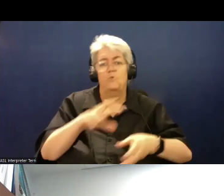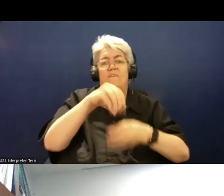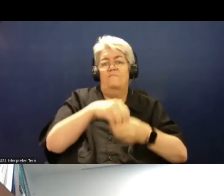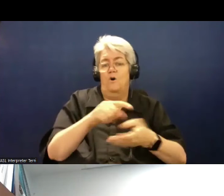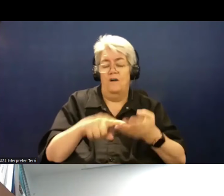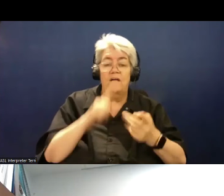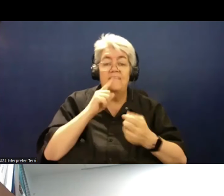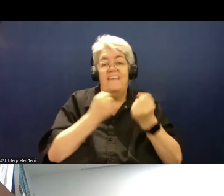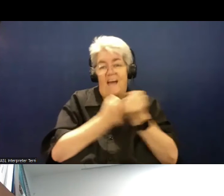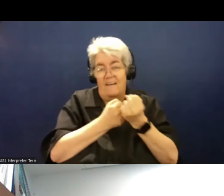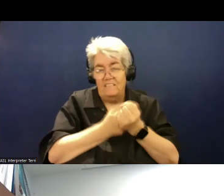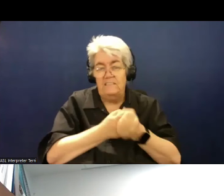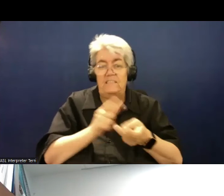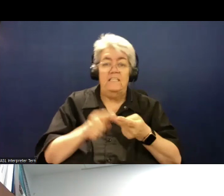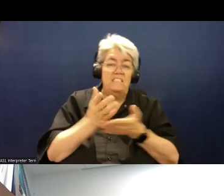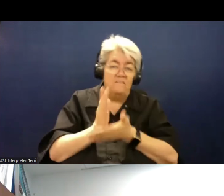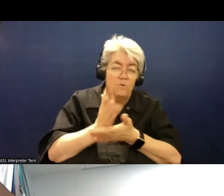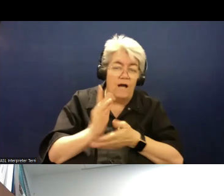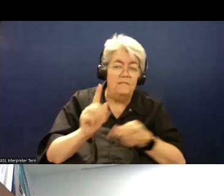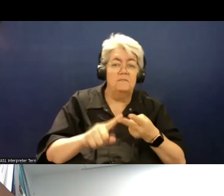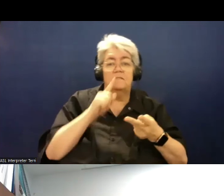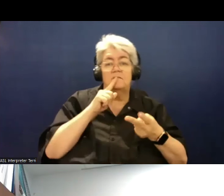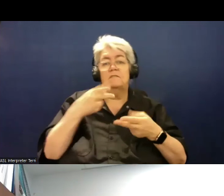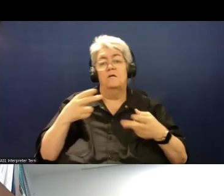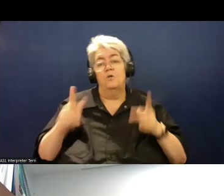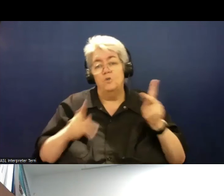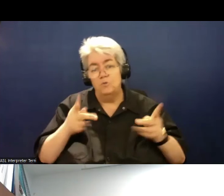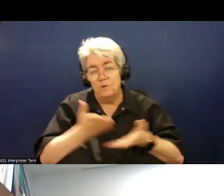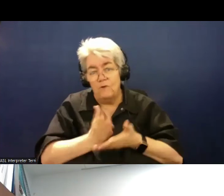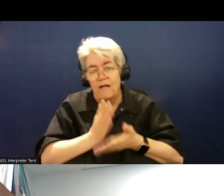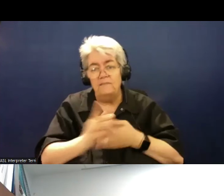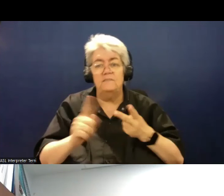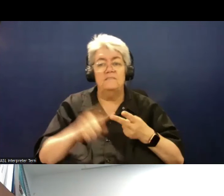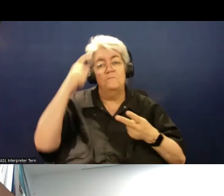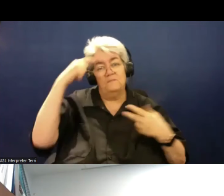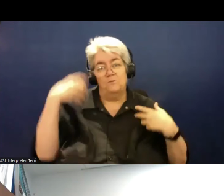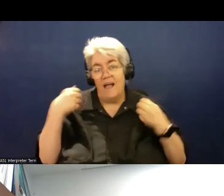CIVIL RIGHTS AND HUMAN RIGHTS AND MENTAL HEALTH ADVOCATES TO COME